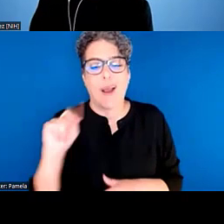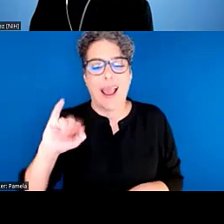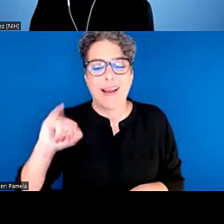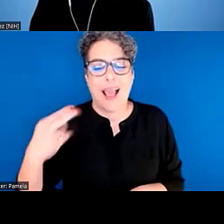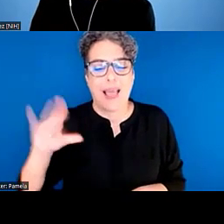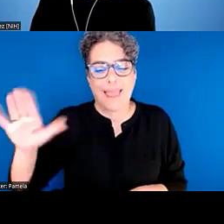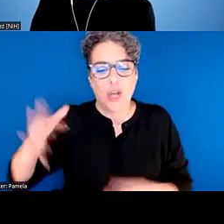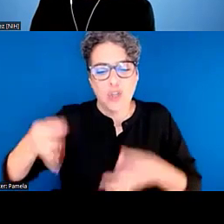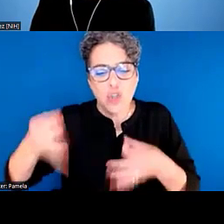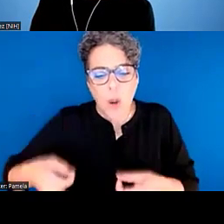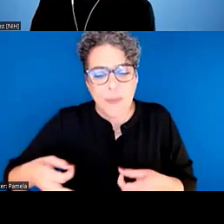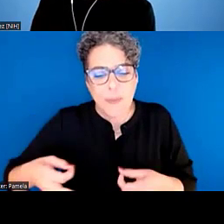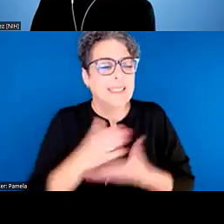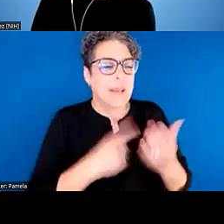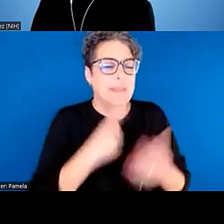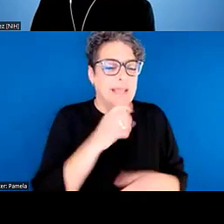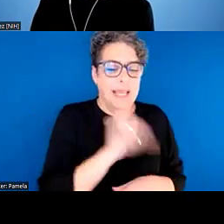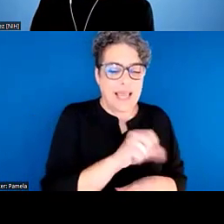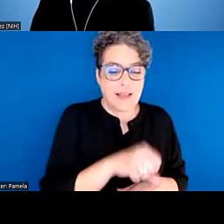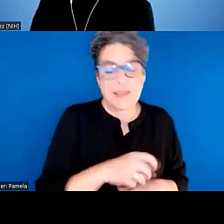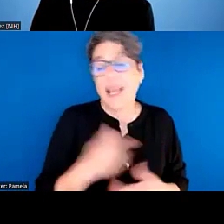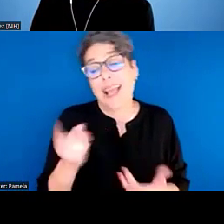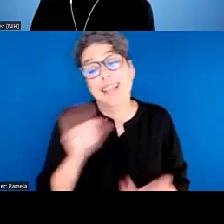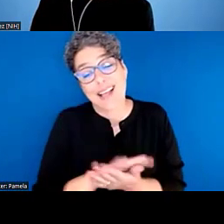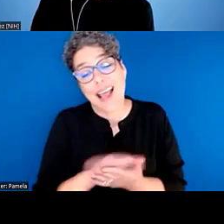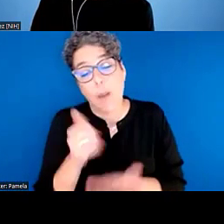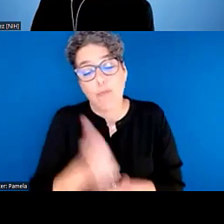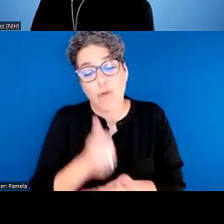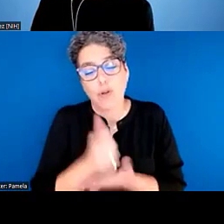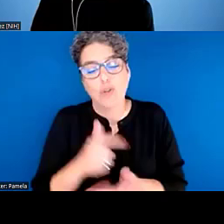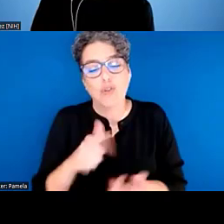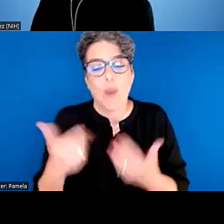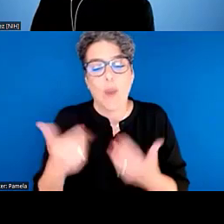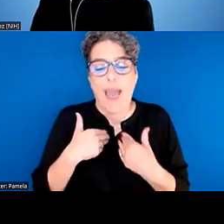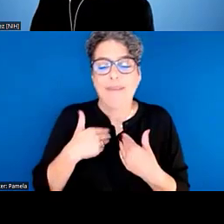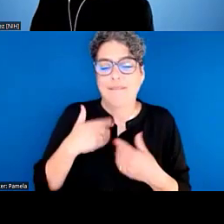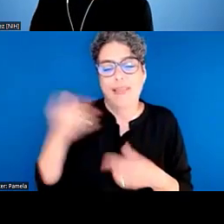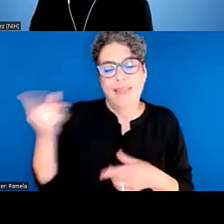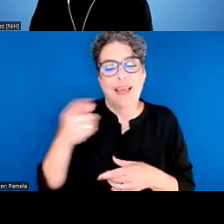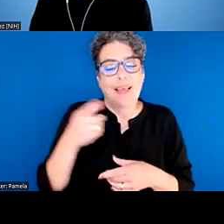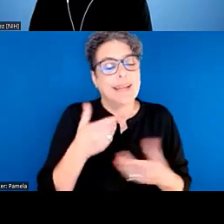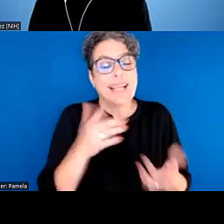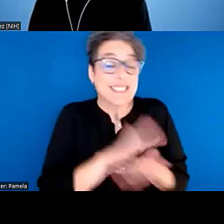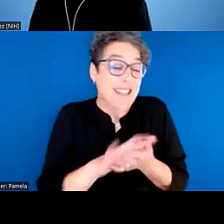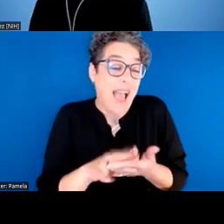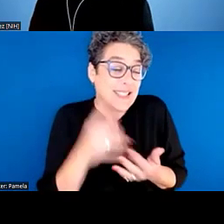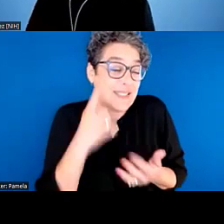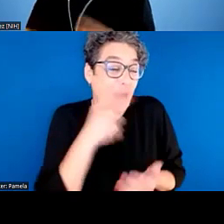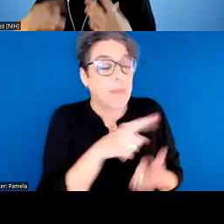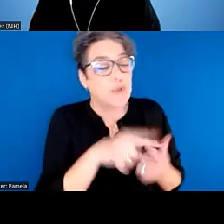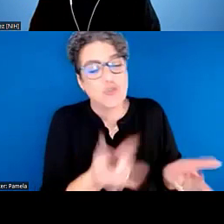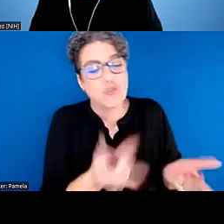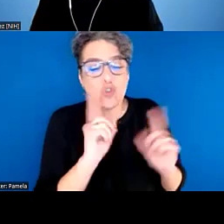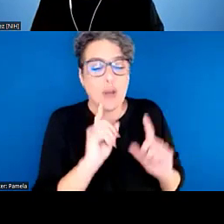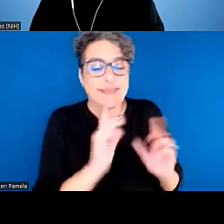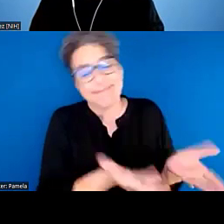so it's always helpful to have the institution come forward and when they're disclosing this to NIH say,